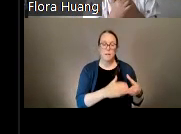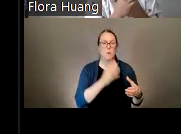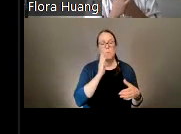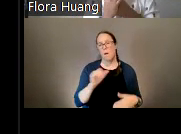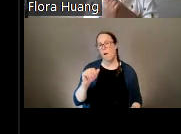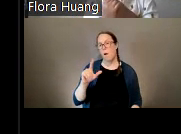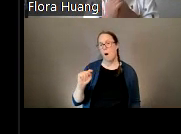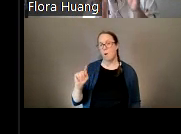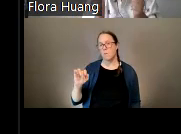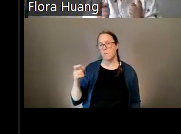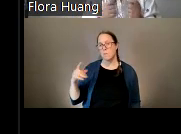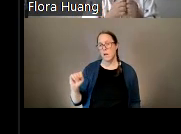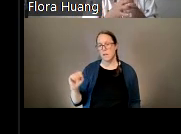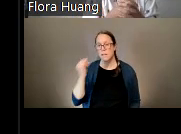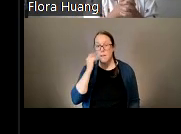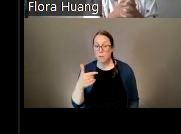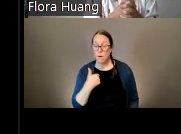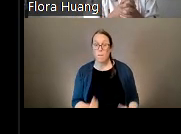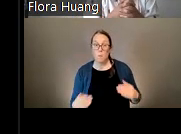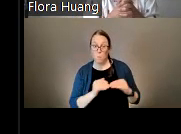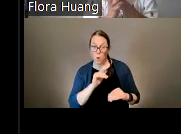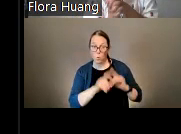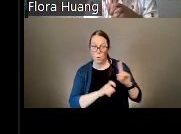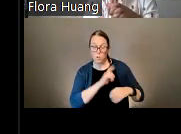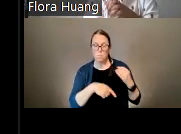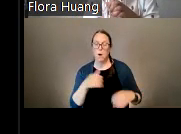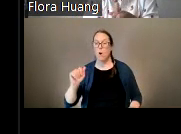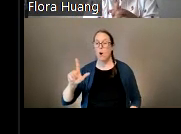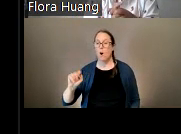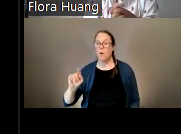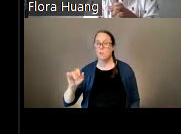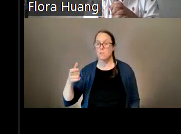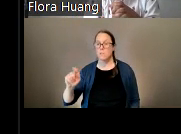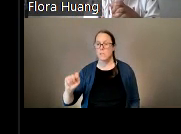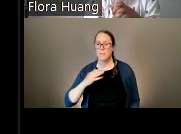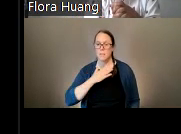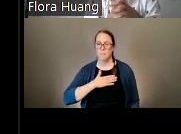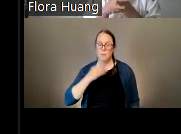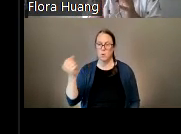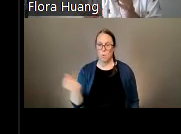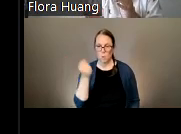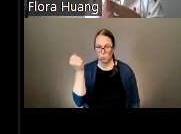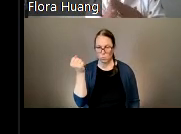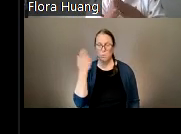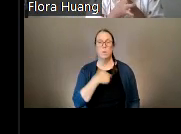So if you had more questions there hold them, and we will touch upon screen readers at the end, as well.